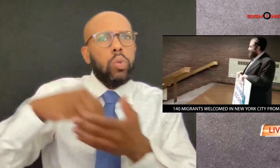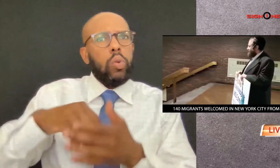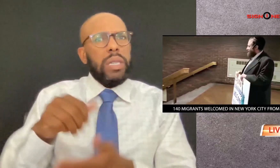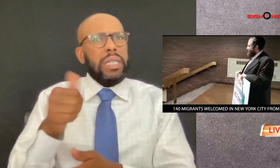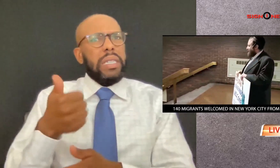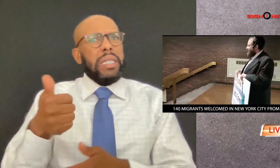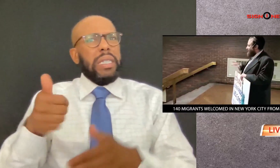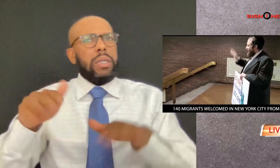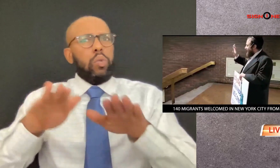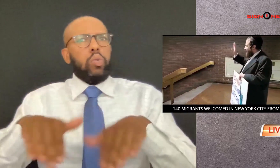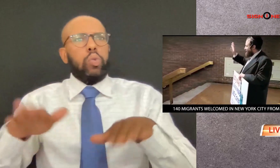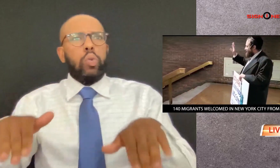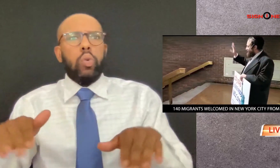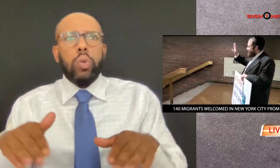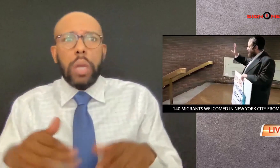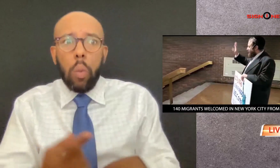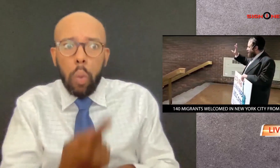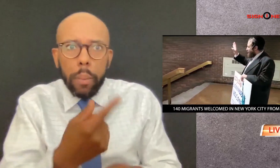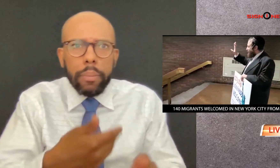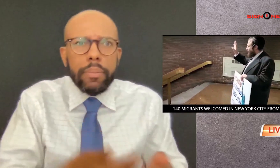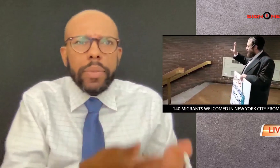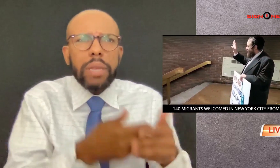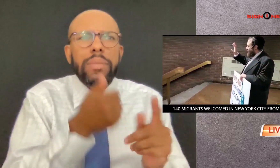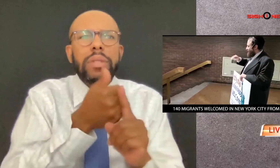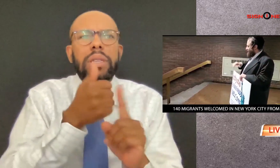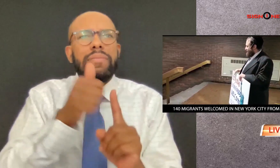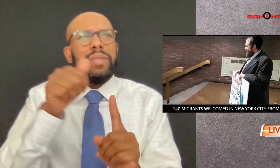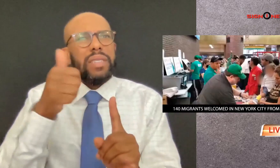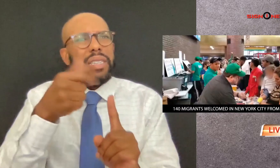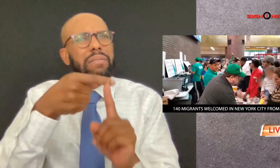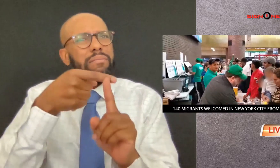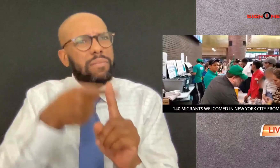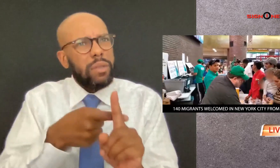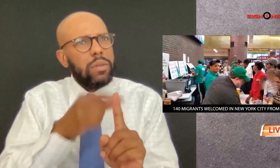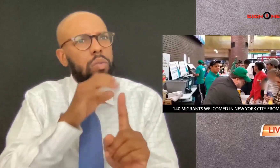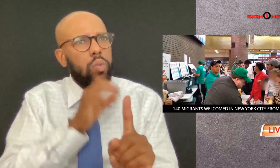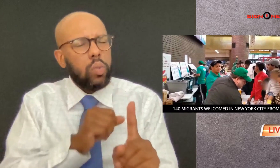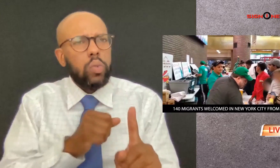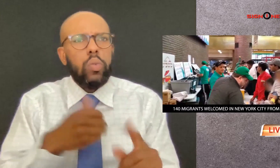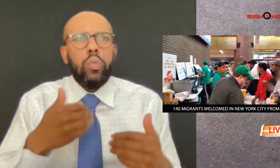There was a mix of individuals and families, including ten children and a baby just 10